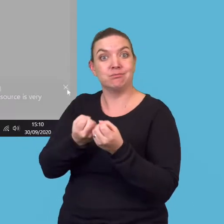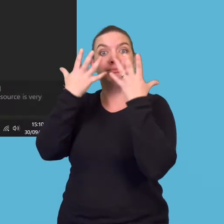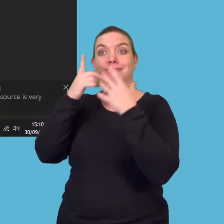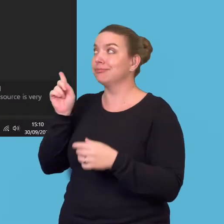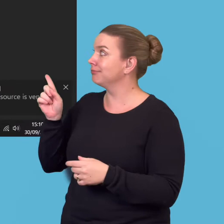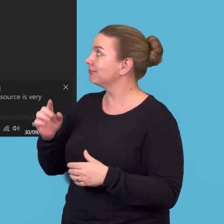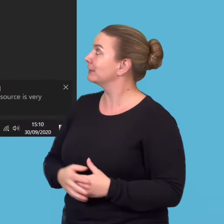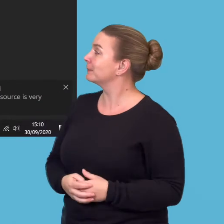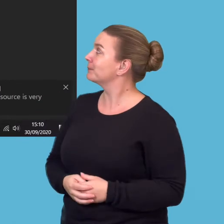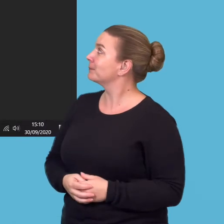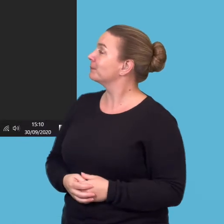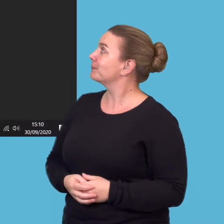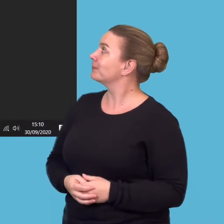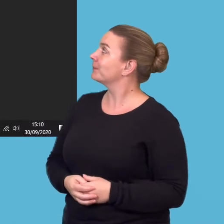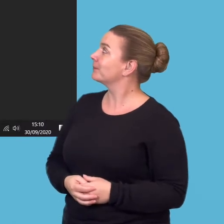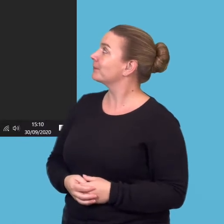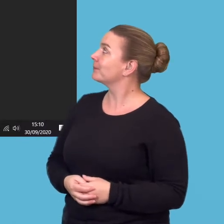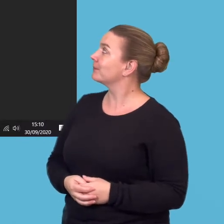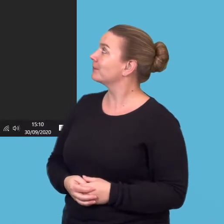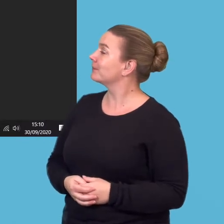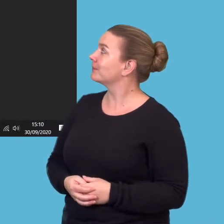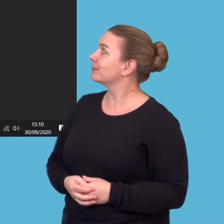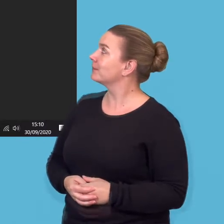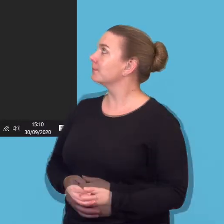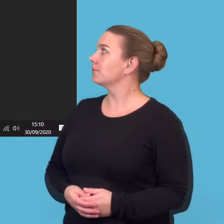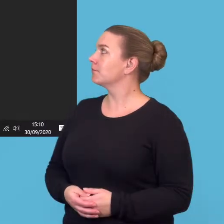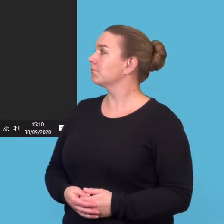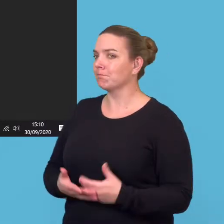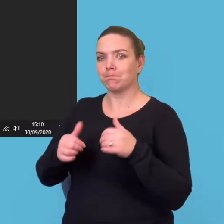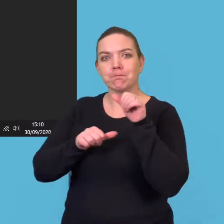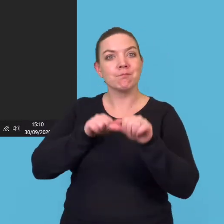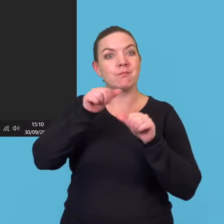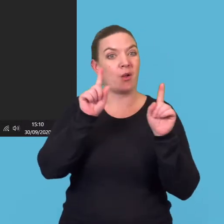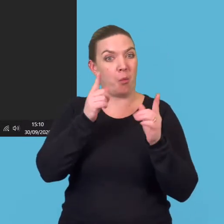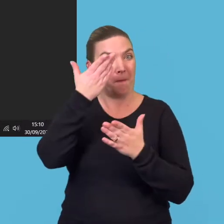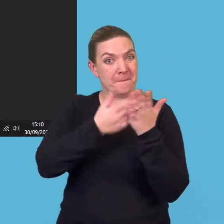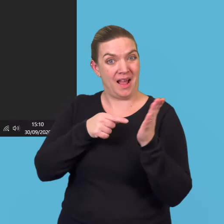You'll then be taken to a page that looks like this. This shows that your Blackboard Collaborate session is loading.